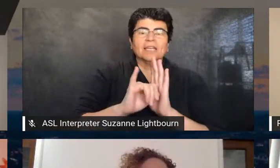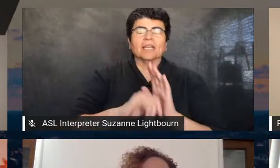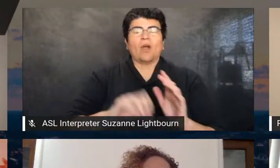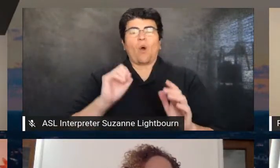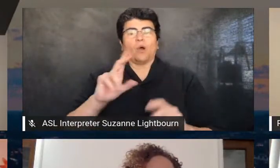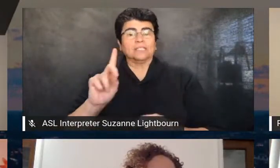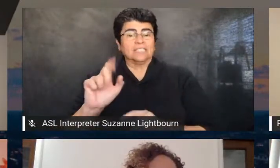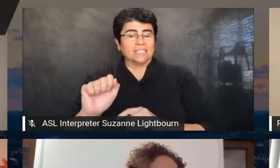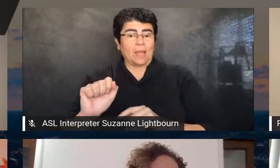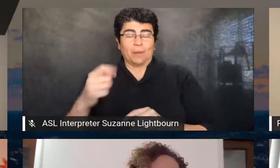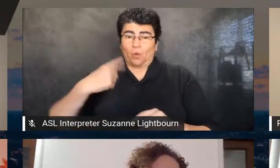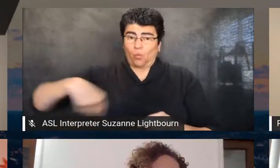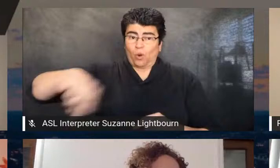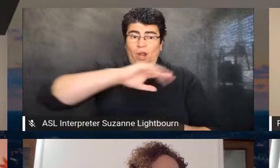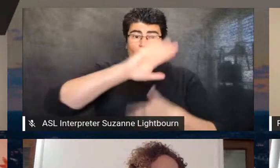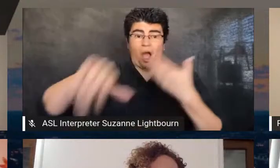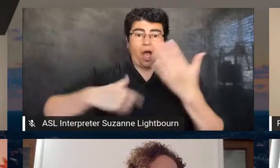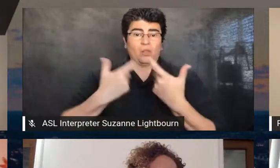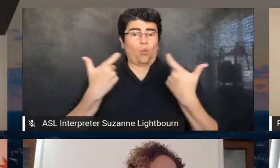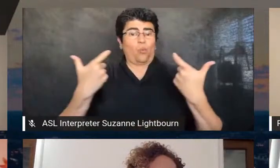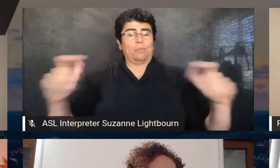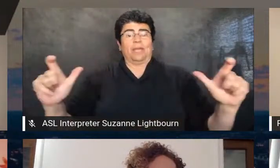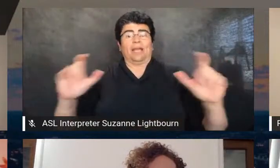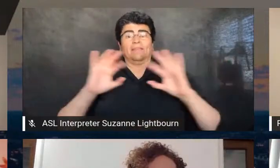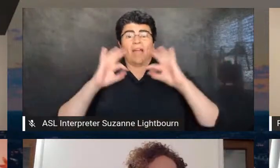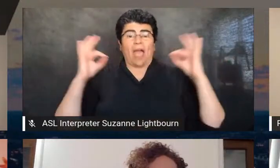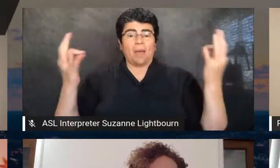that we're all one big family and community.